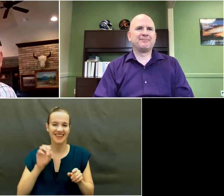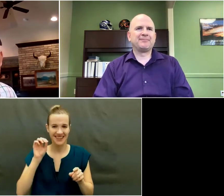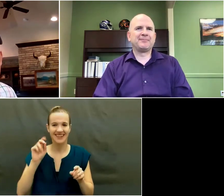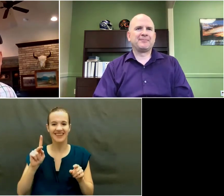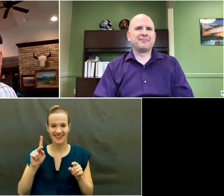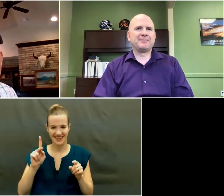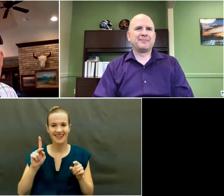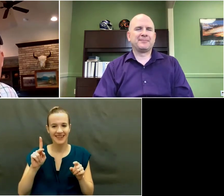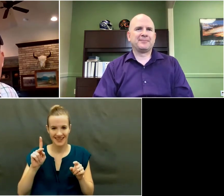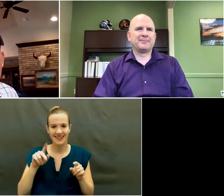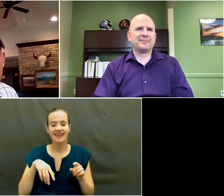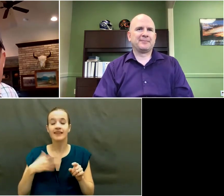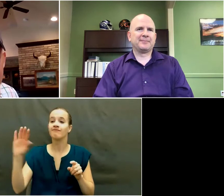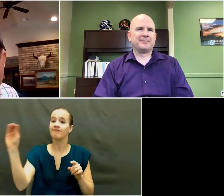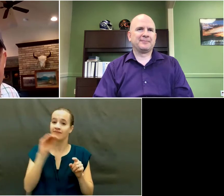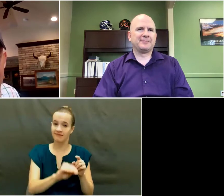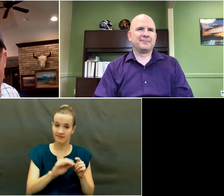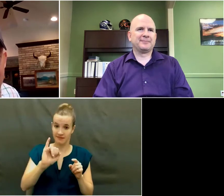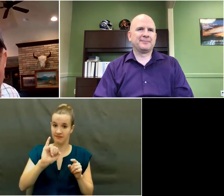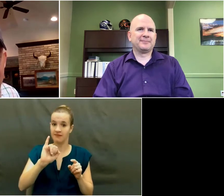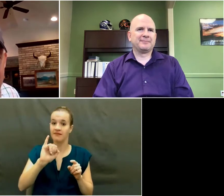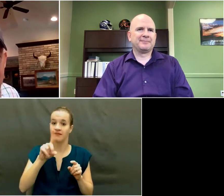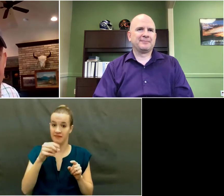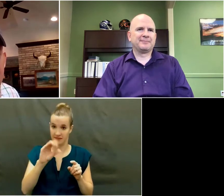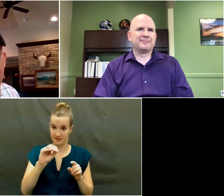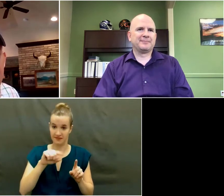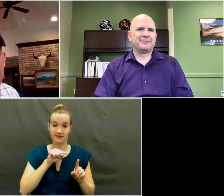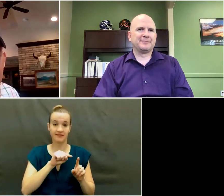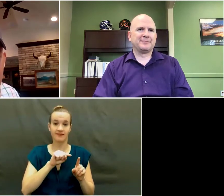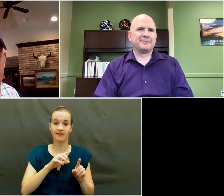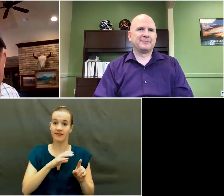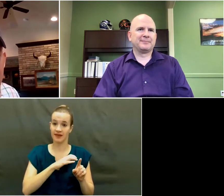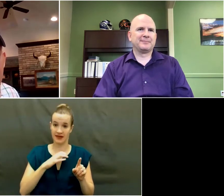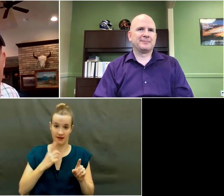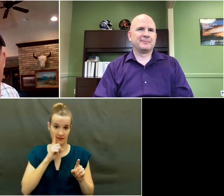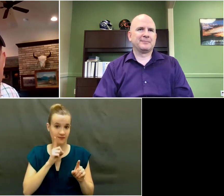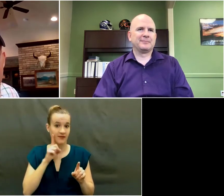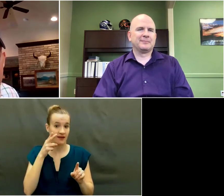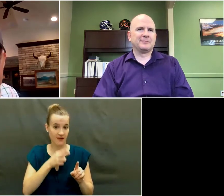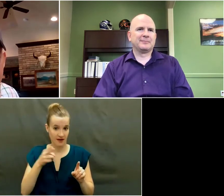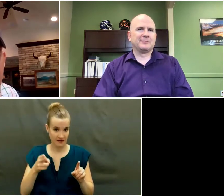Jeremy: And you became, you were hired as the Director of the Council for the Deaf and Hard of